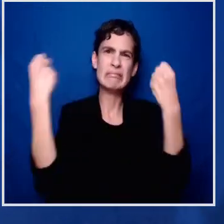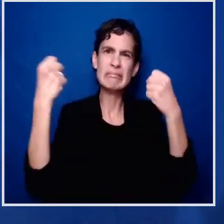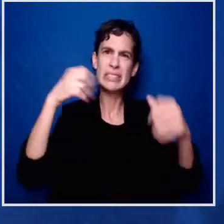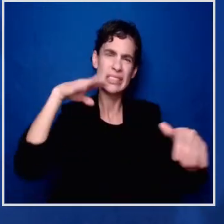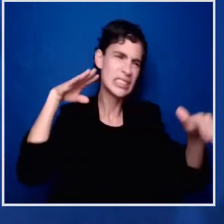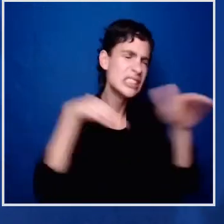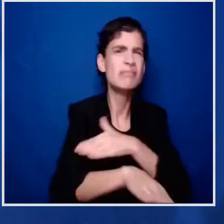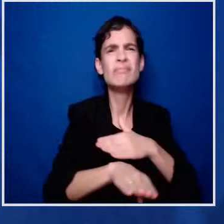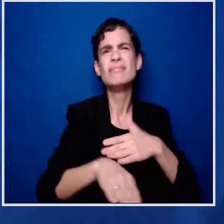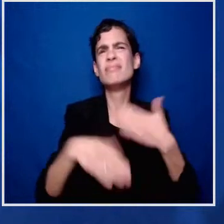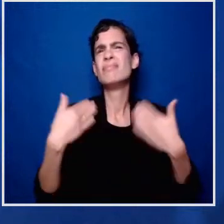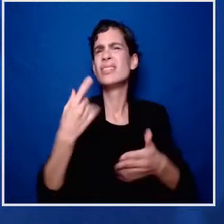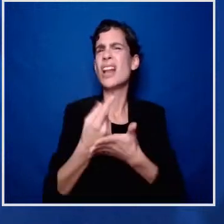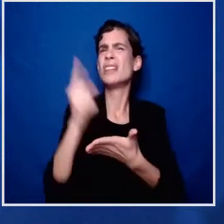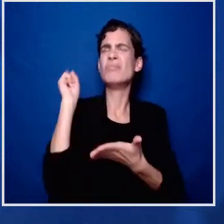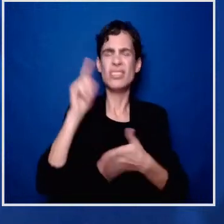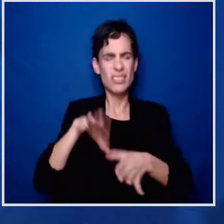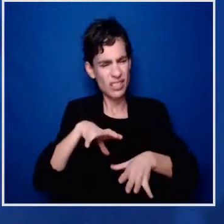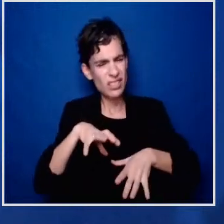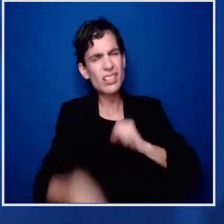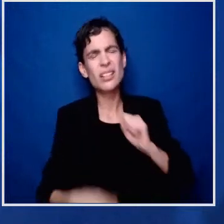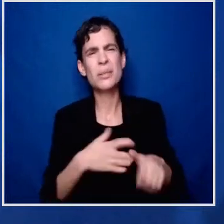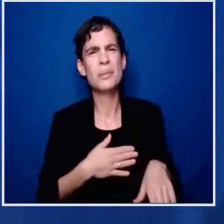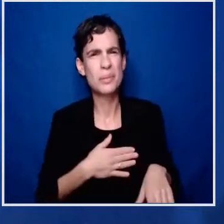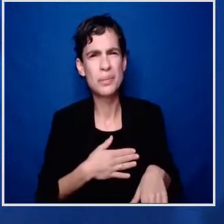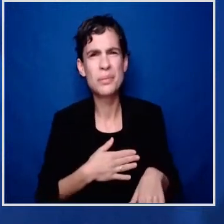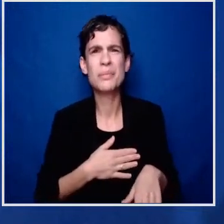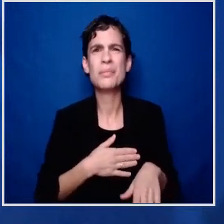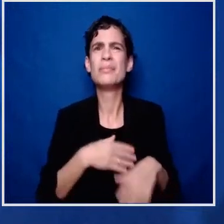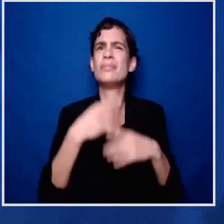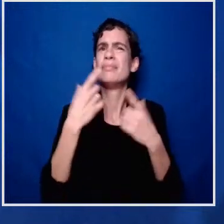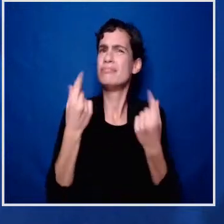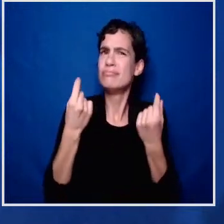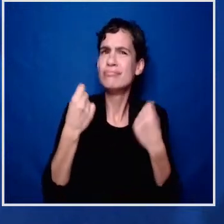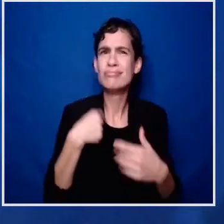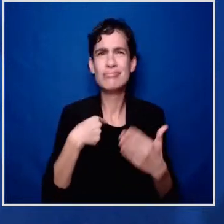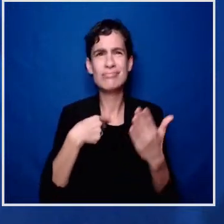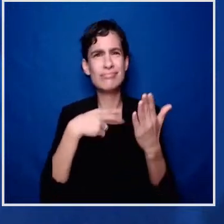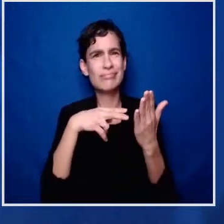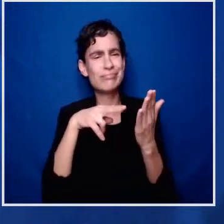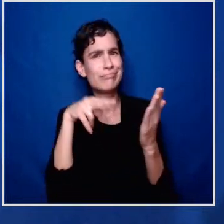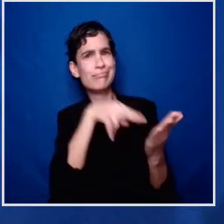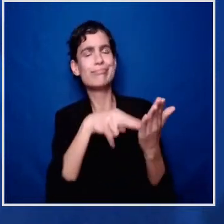VIOLENCE THAT WE SAW AT THE CAPITOL LAST WEEK, I HAD MYSELF